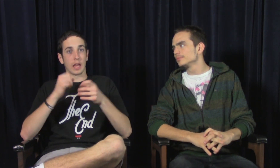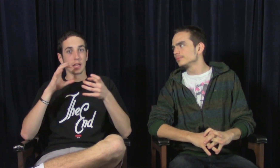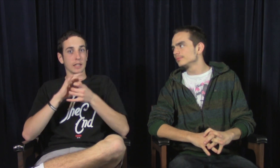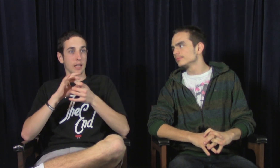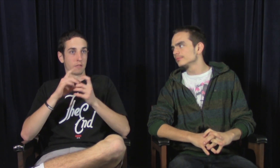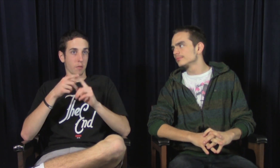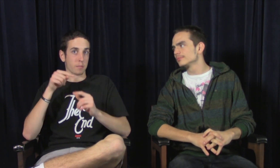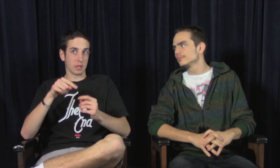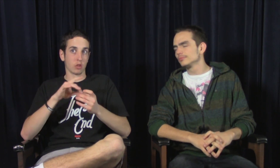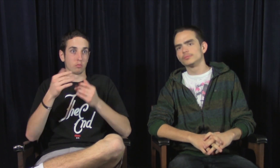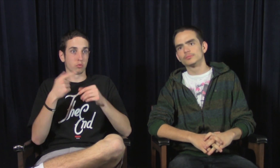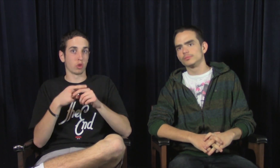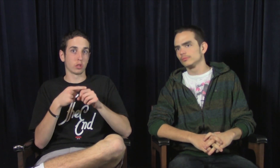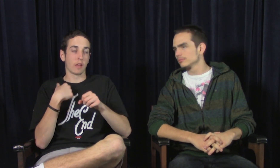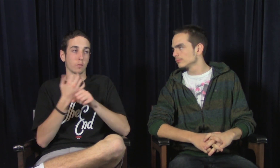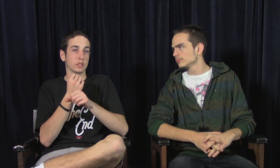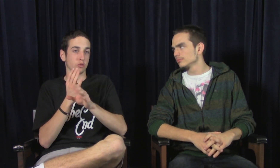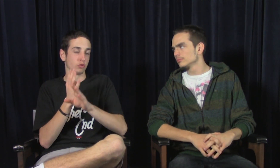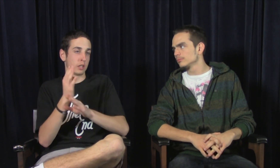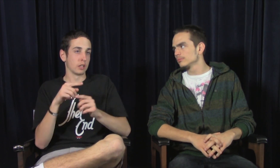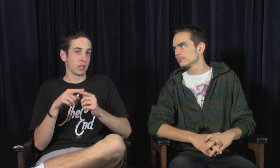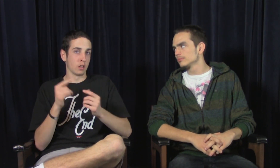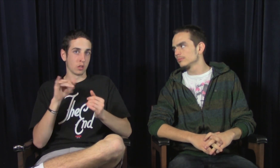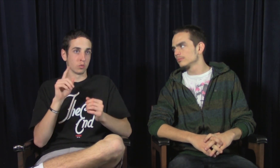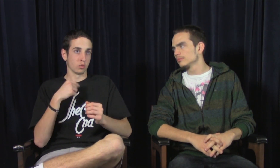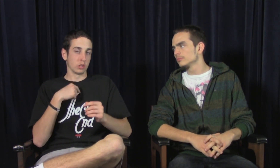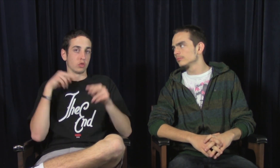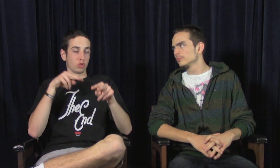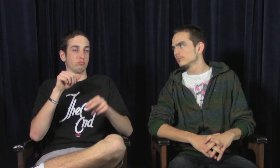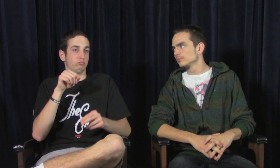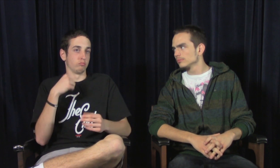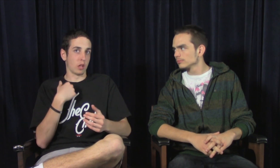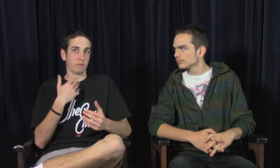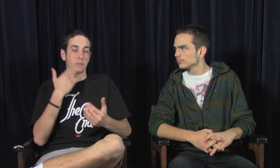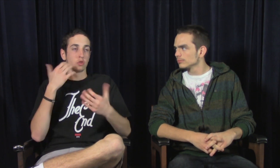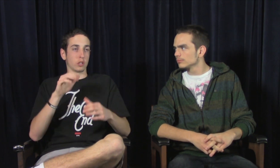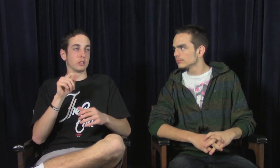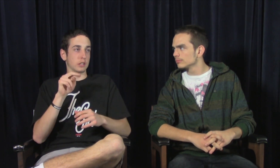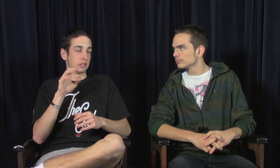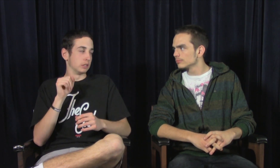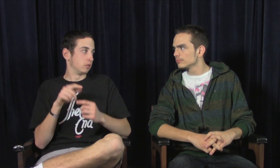MORE CONNECTED. THE BETTER CONNECTED WE CAME THE MORE WE COULD WIN. WE STARTED WINNING GAMES